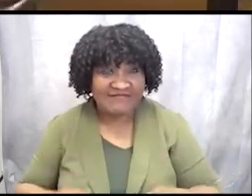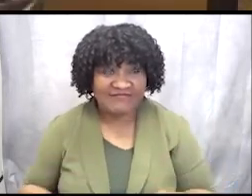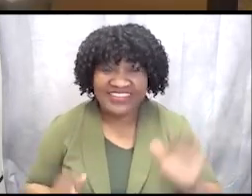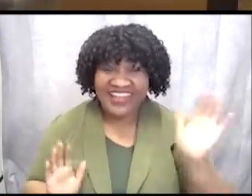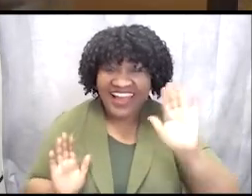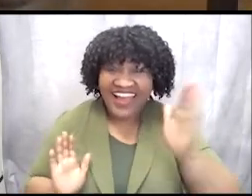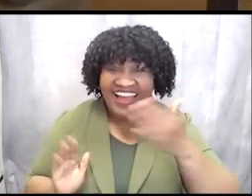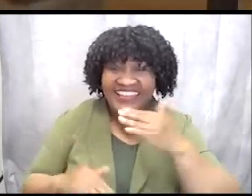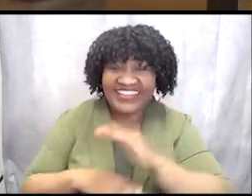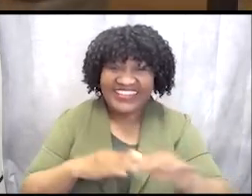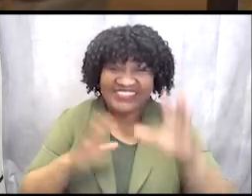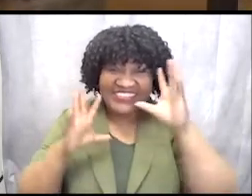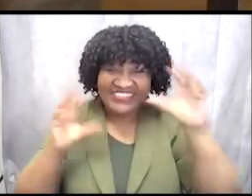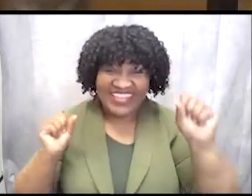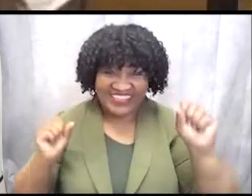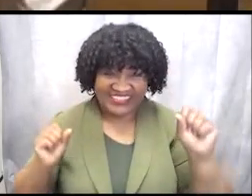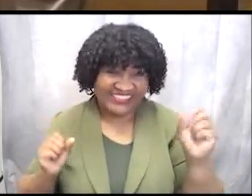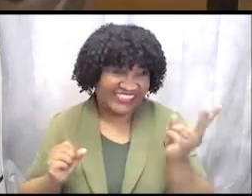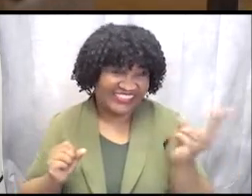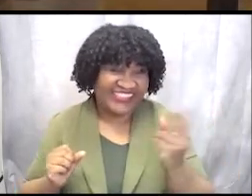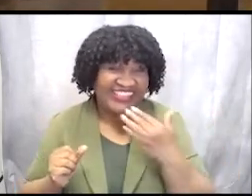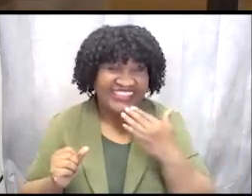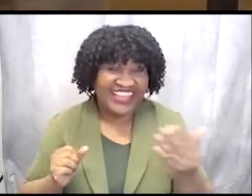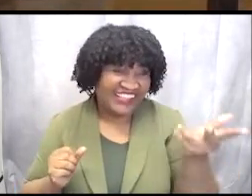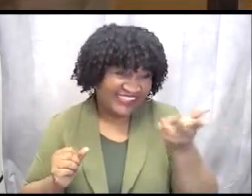Good evening, Chancellor Young, Chancellor Bank and Dr. Horsford.